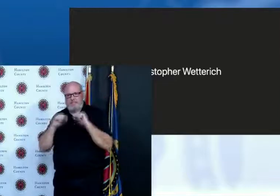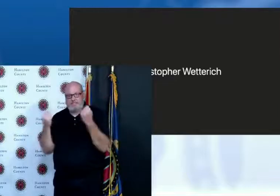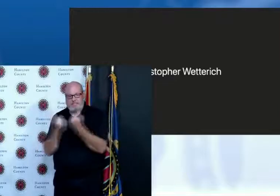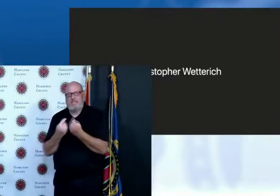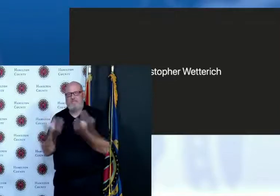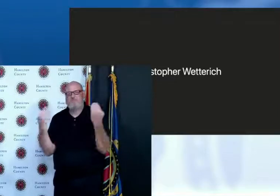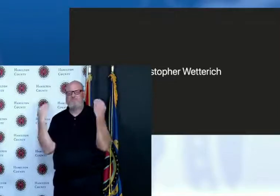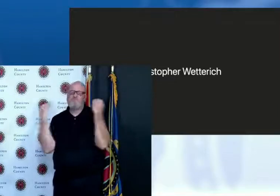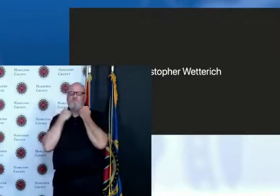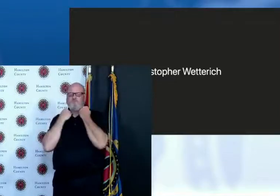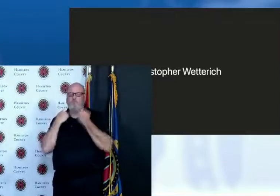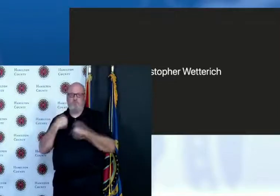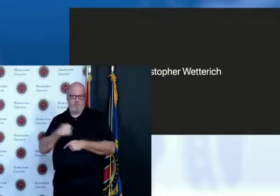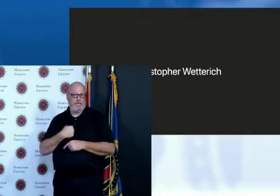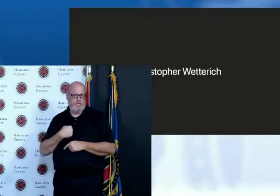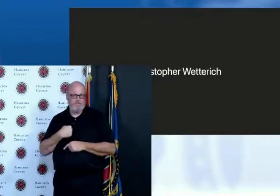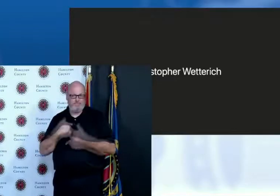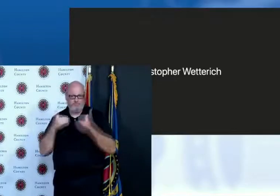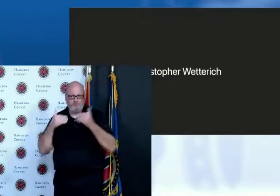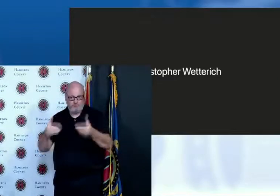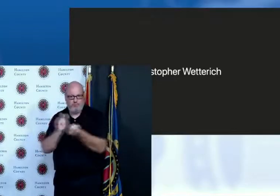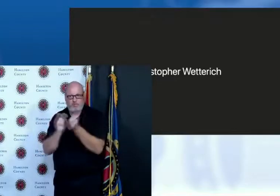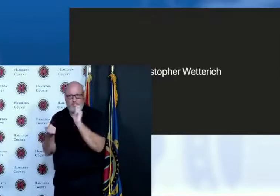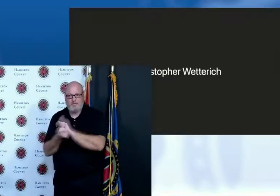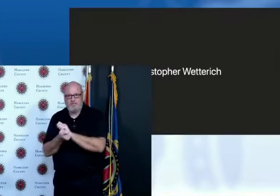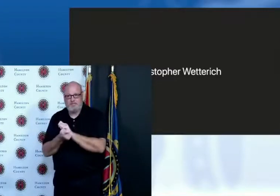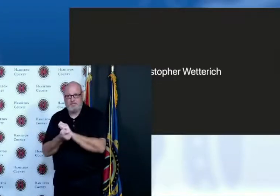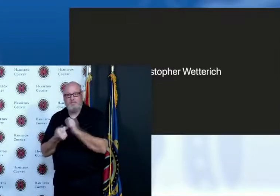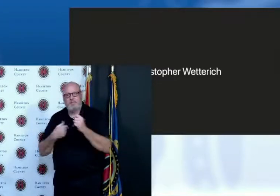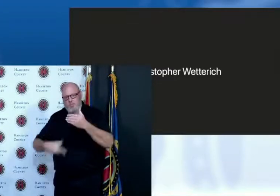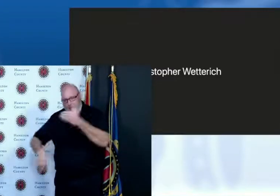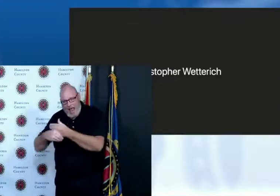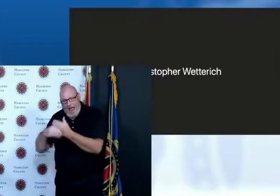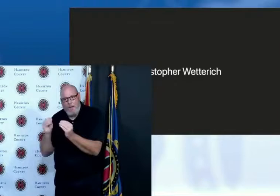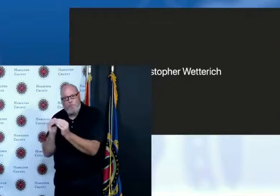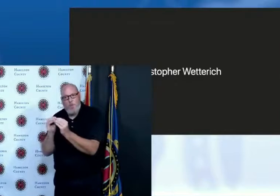a few extra nurses on hand we made sure we have more doses of vaccine than we anticipated using